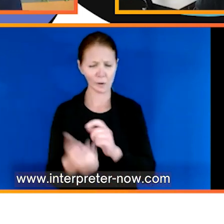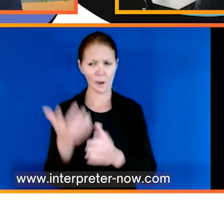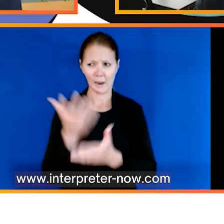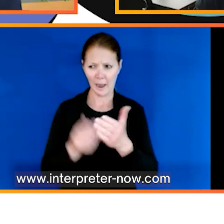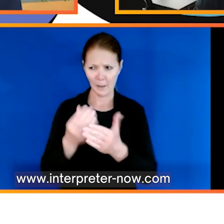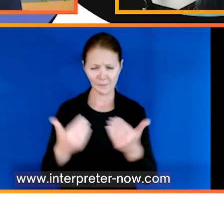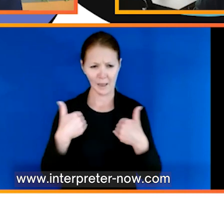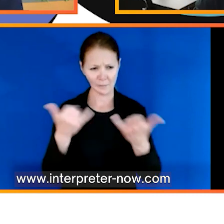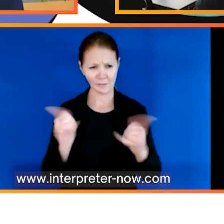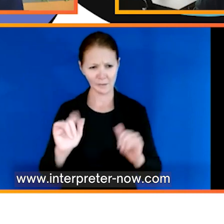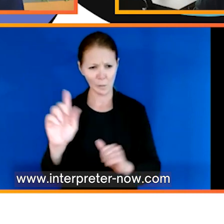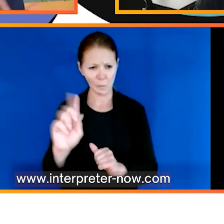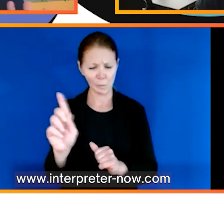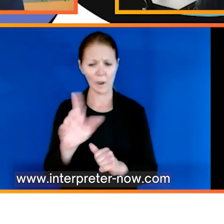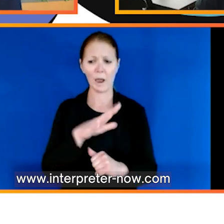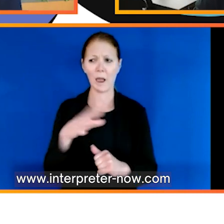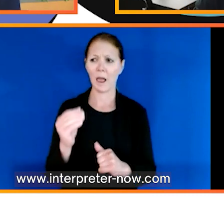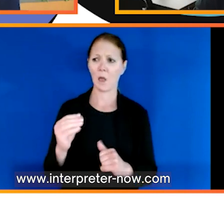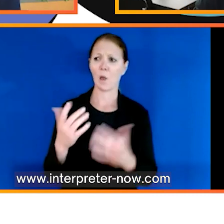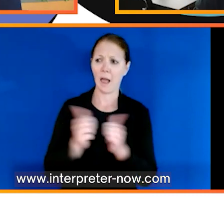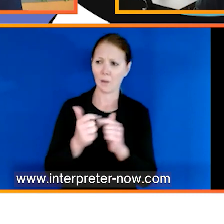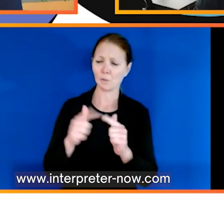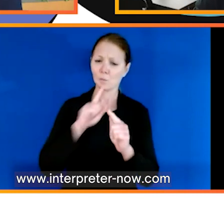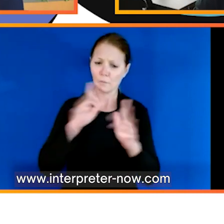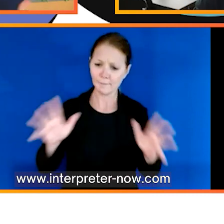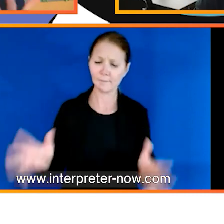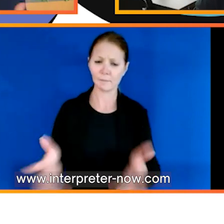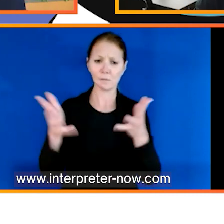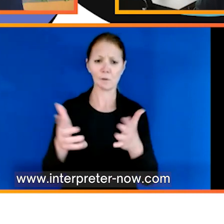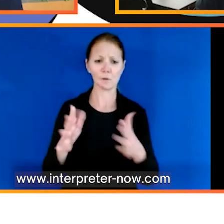changing, and where are the gap is still in the market, and where are the gaps in really